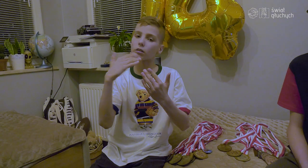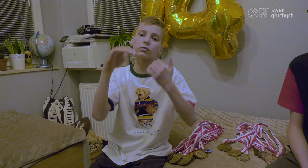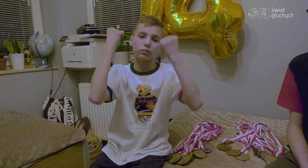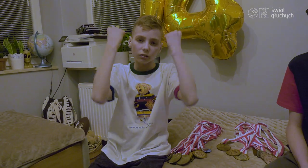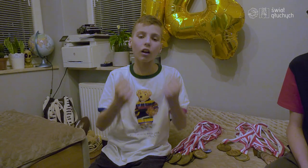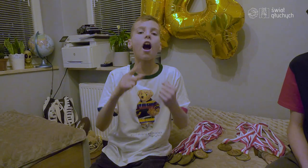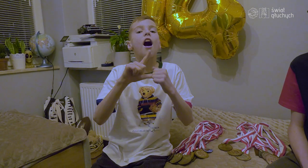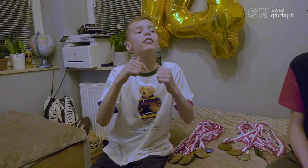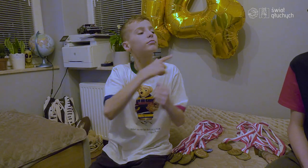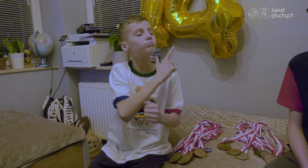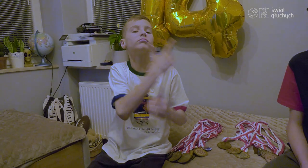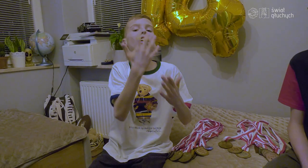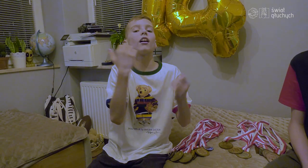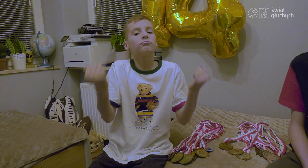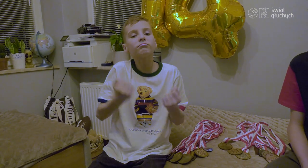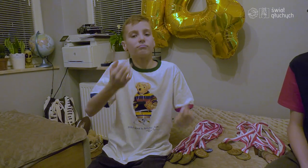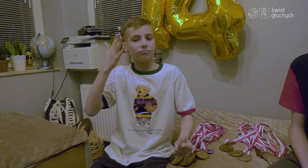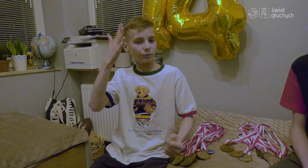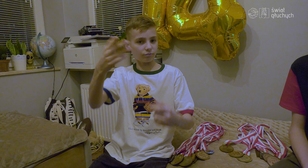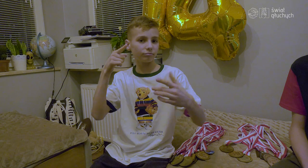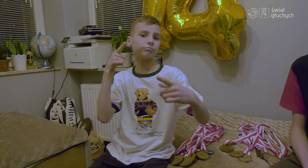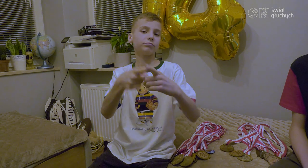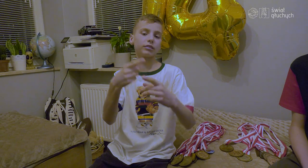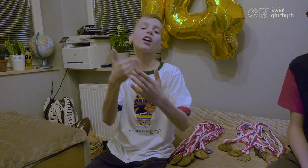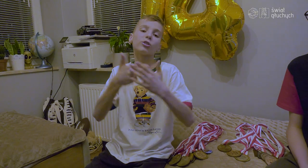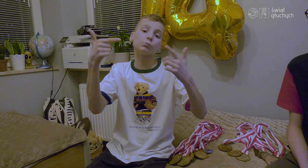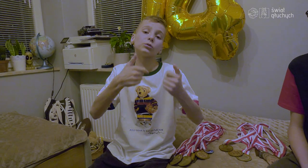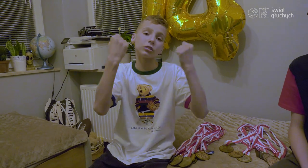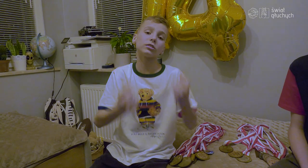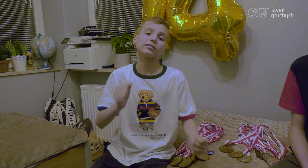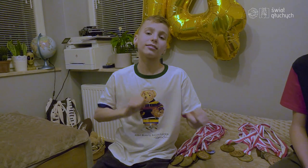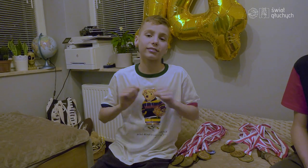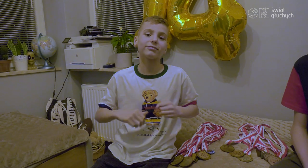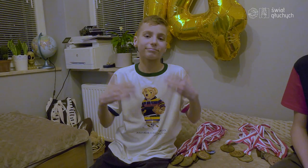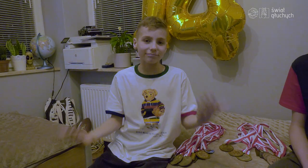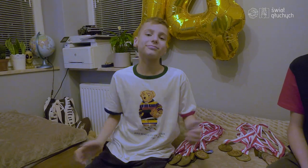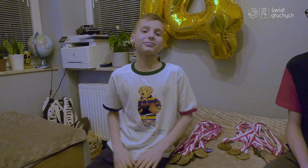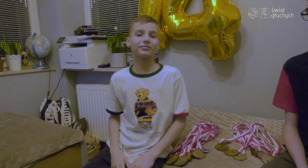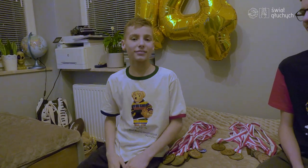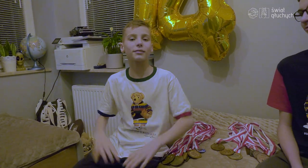Really hard. But our goal is one, so we have to train hard.